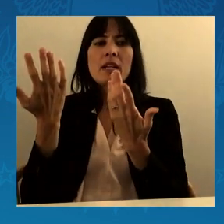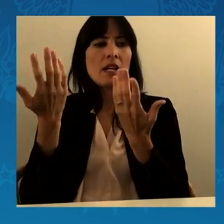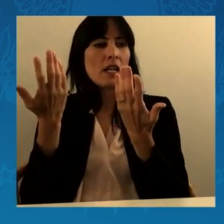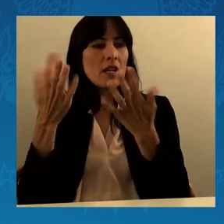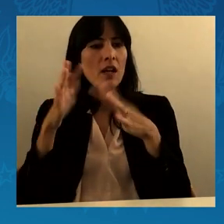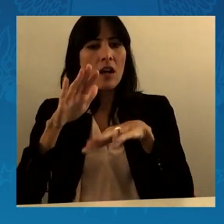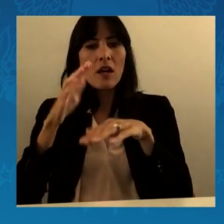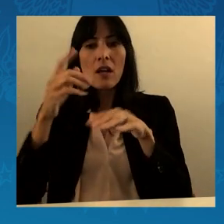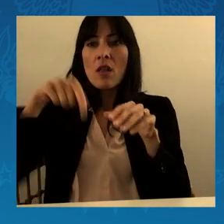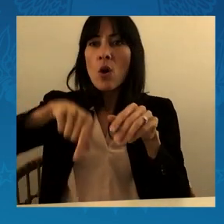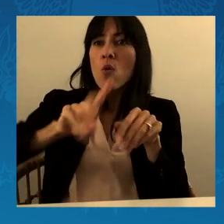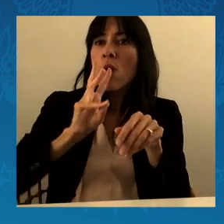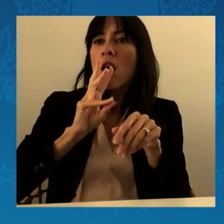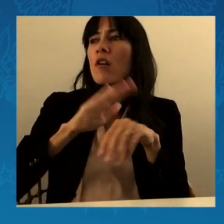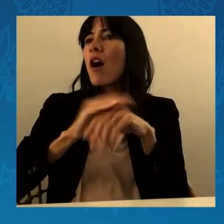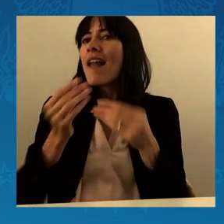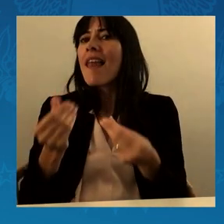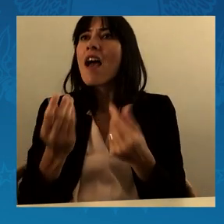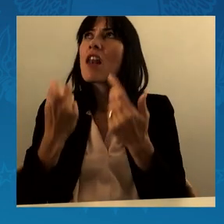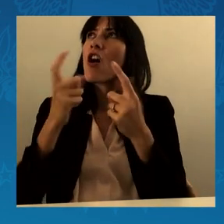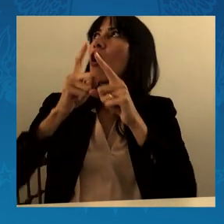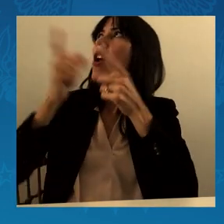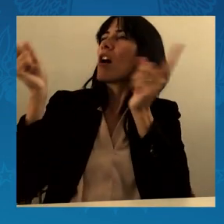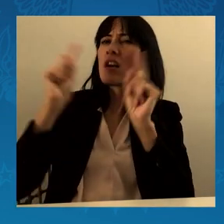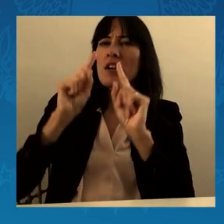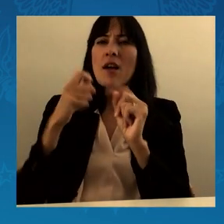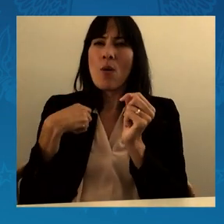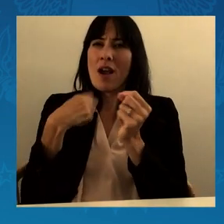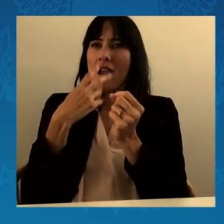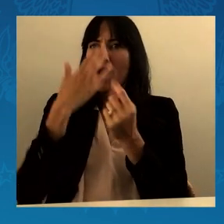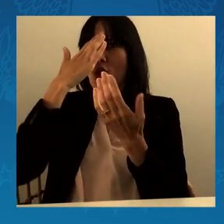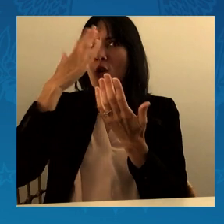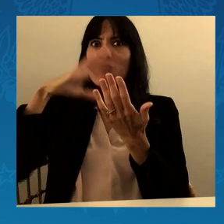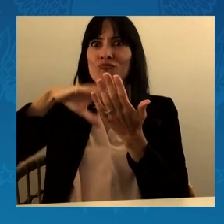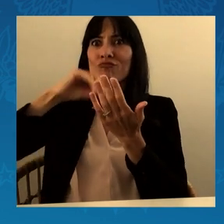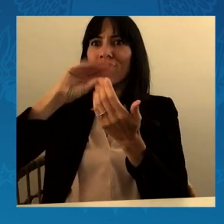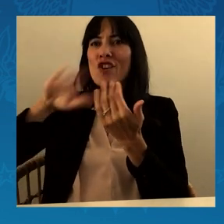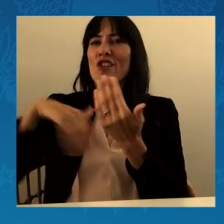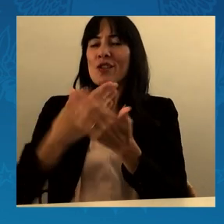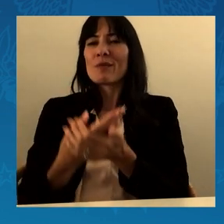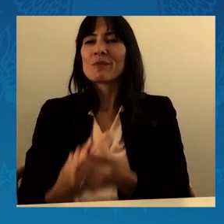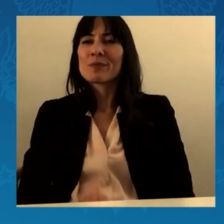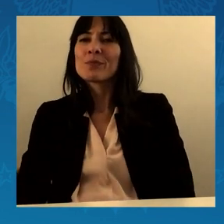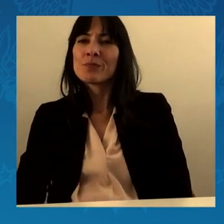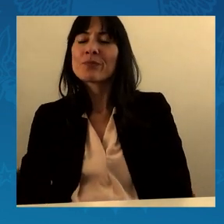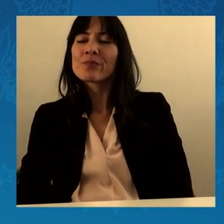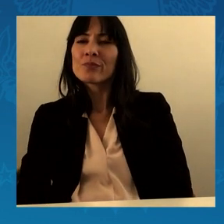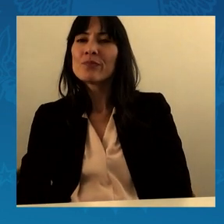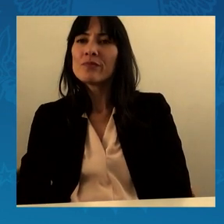Let's look at everything and try to improve it as much as we can. The Vice President: It is fascinating how much